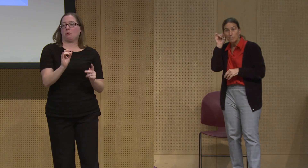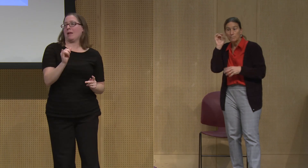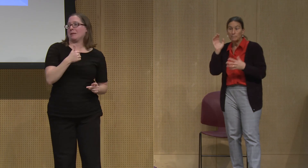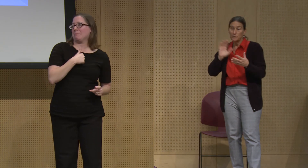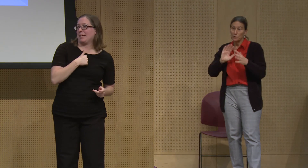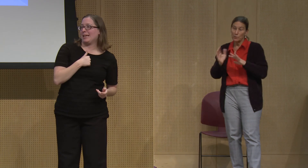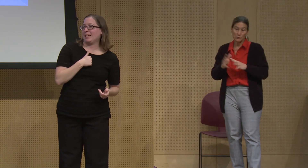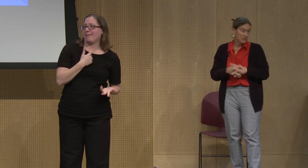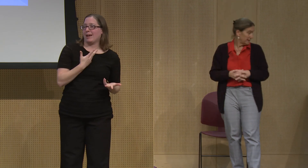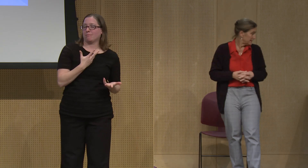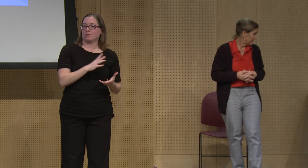STUDIES TOGETHER.